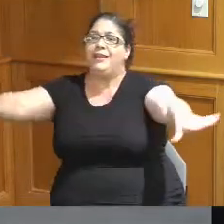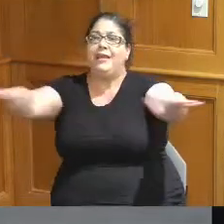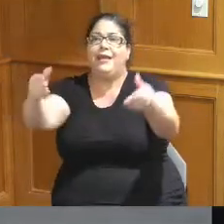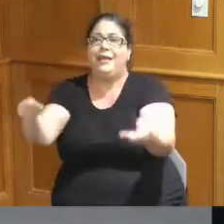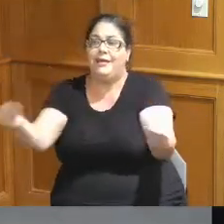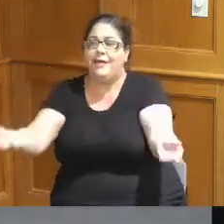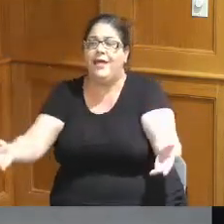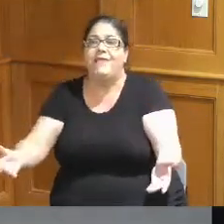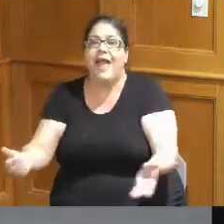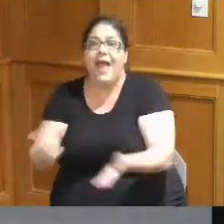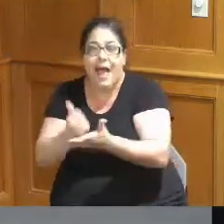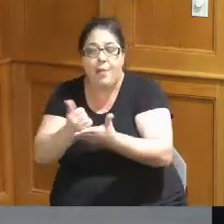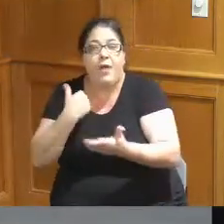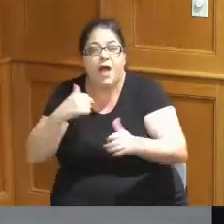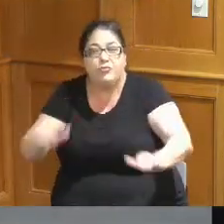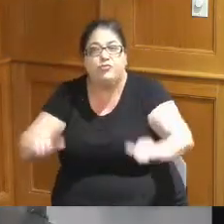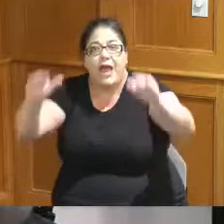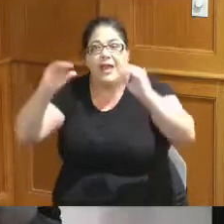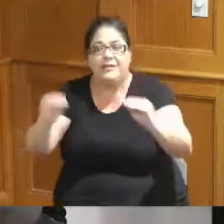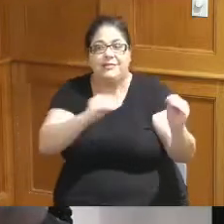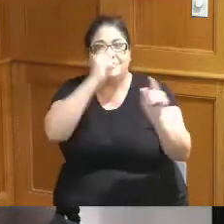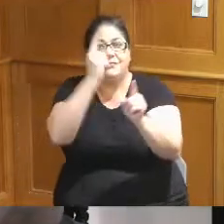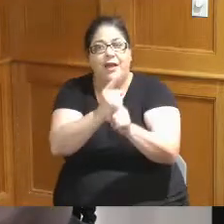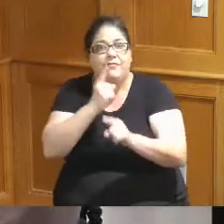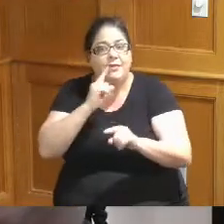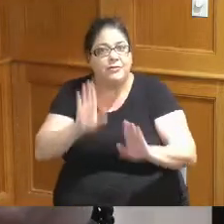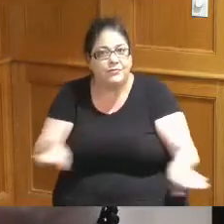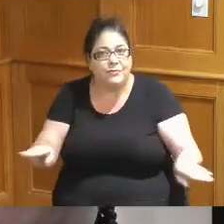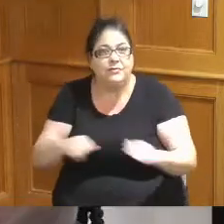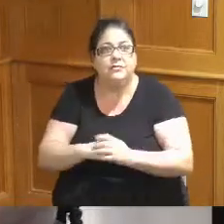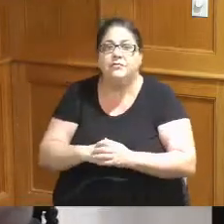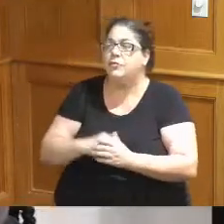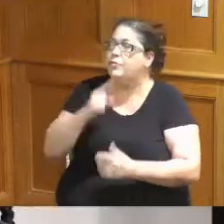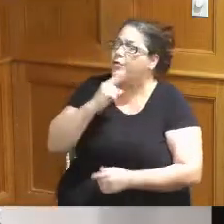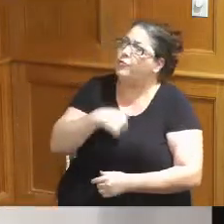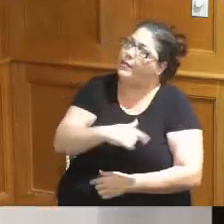raise the kids thank you so much we really appreciate it from the bottom of our hearts